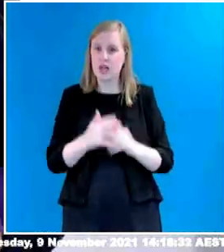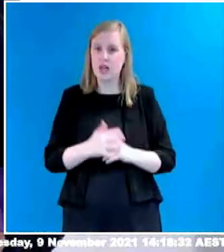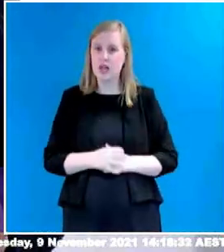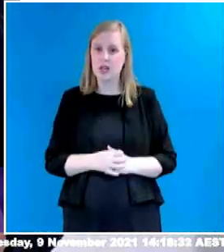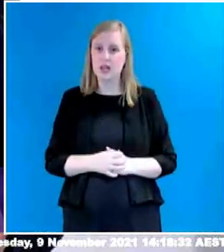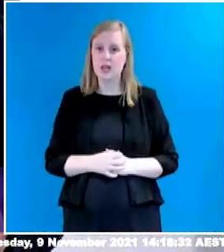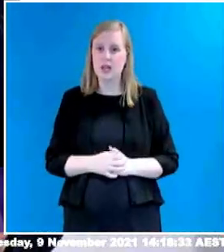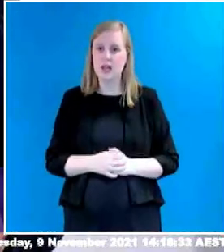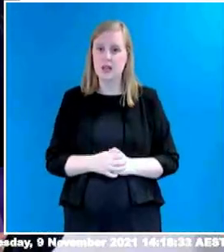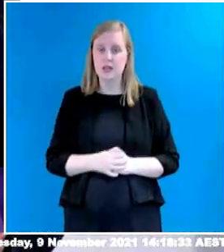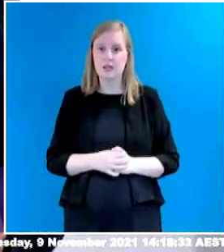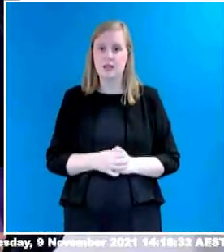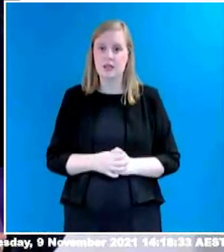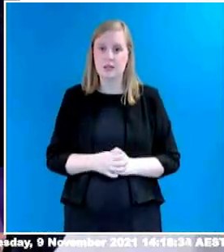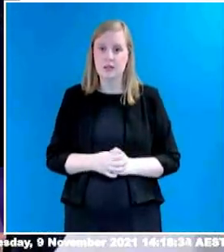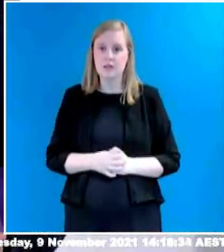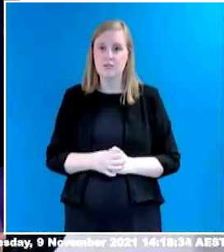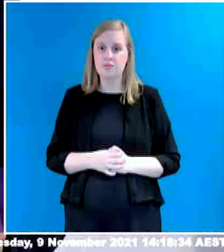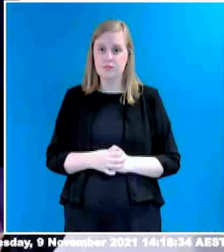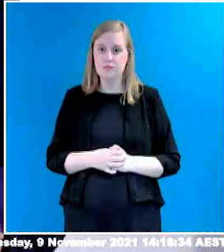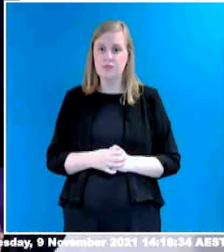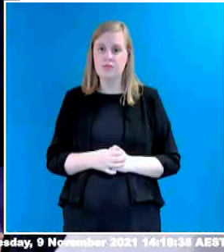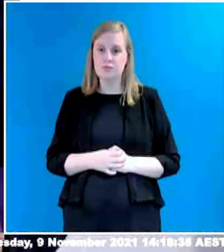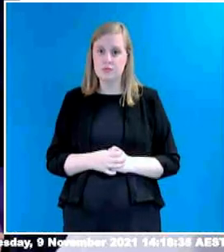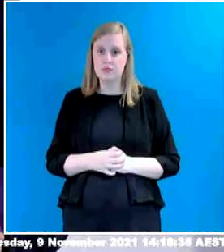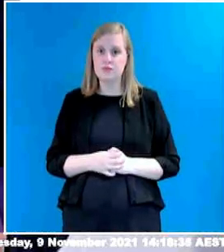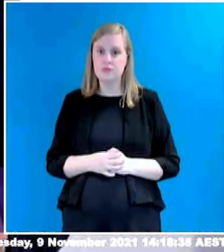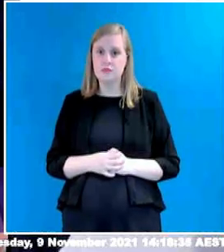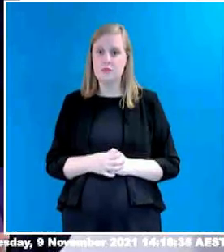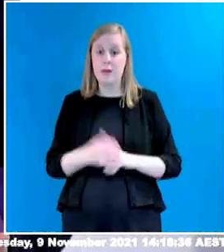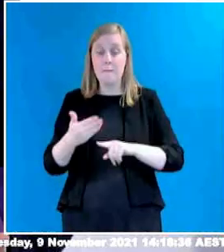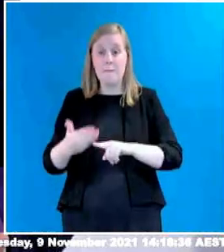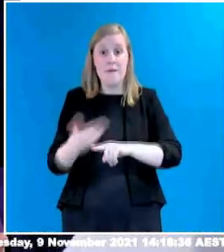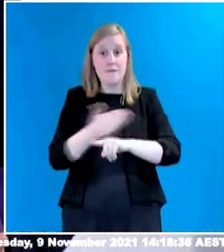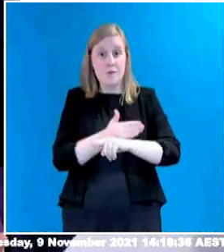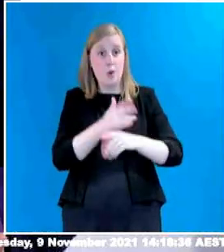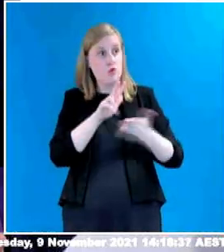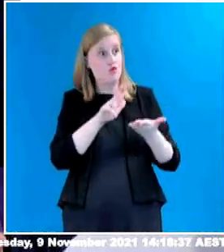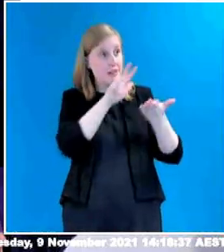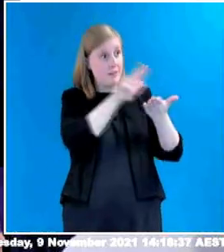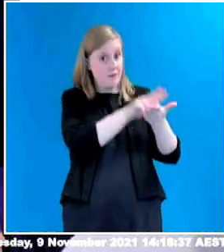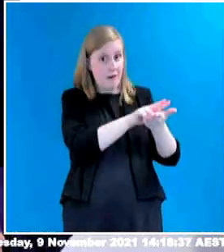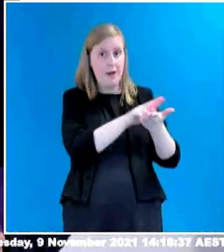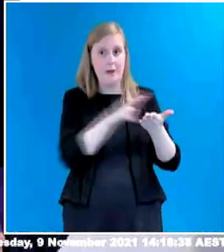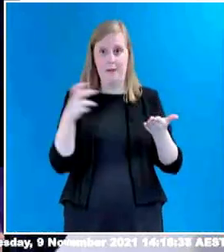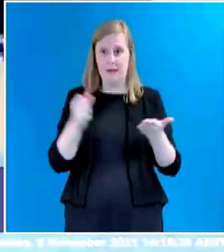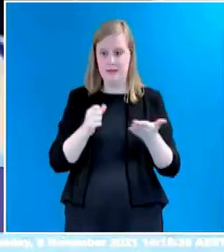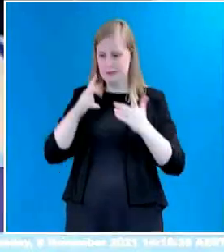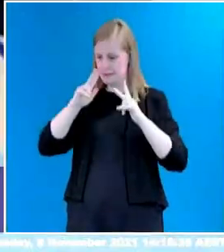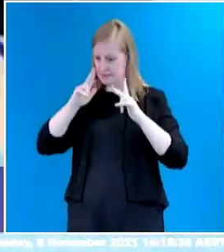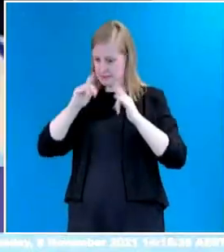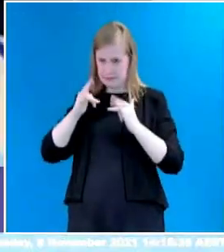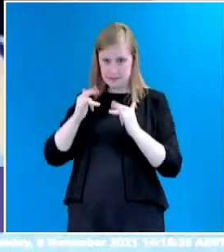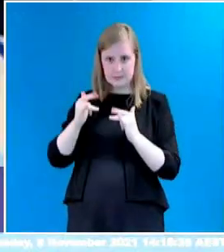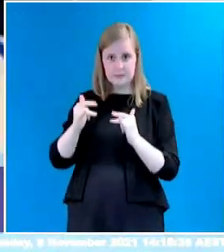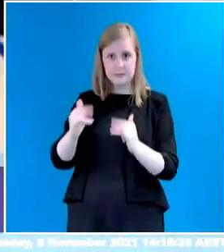assessment process before ratification, the Attorney-General's Department